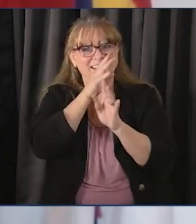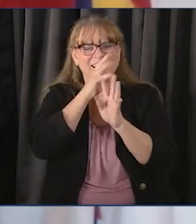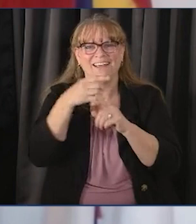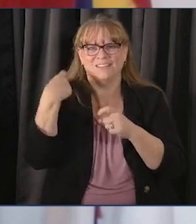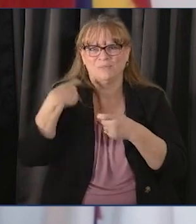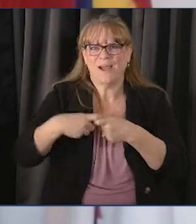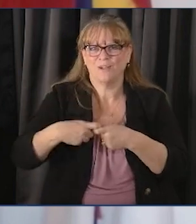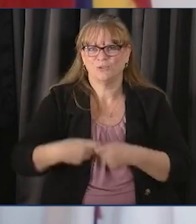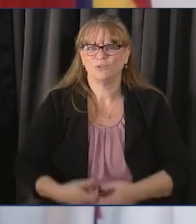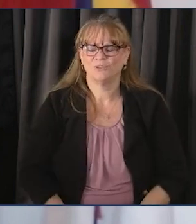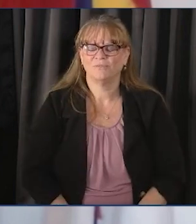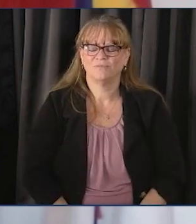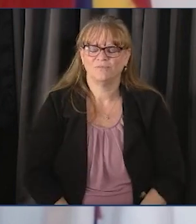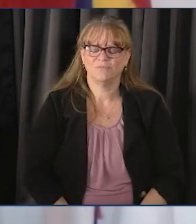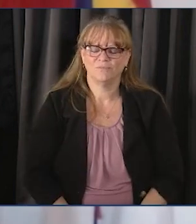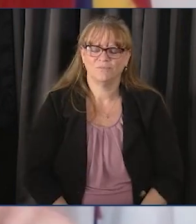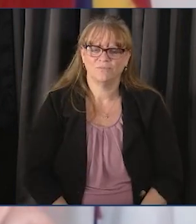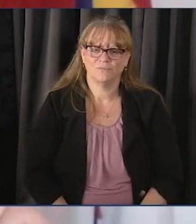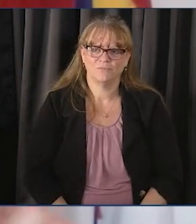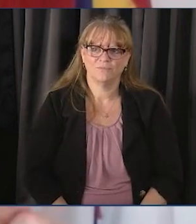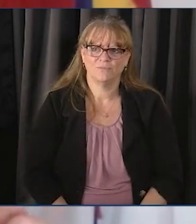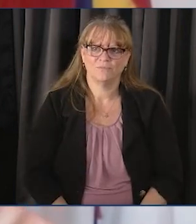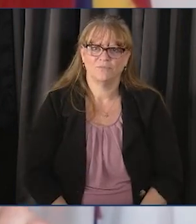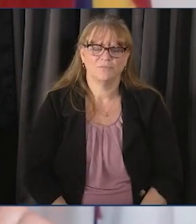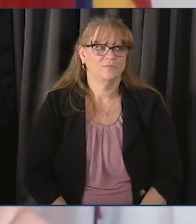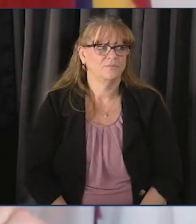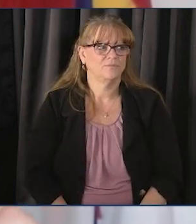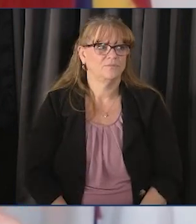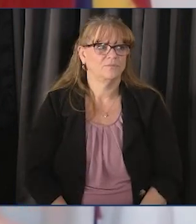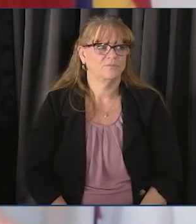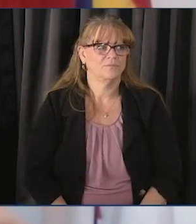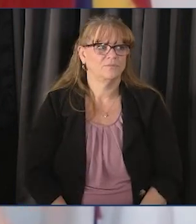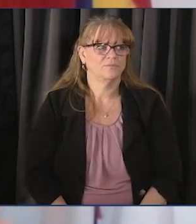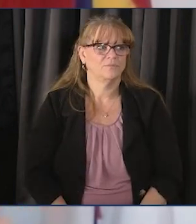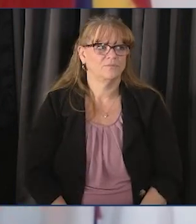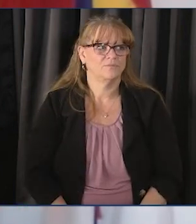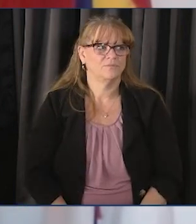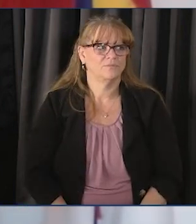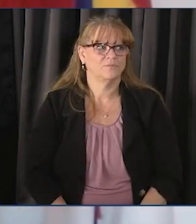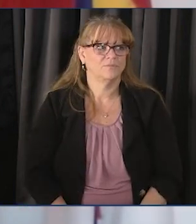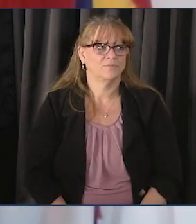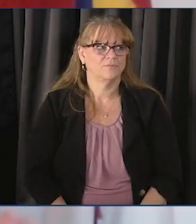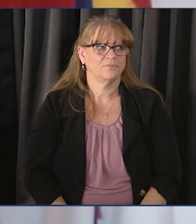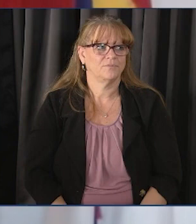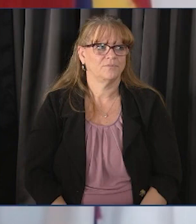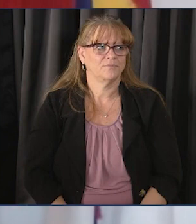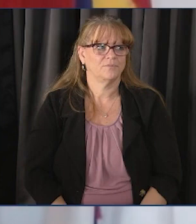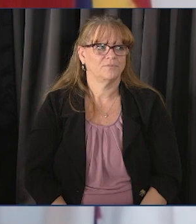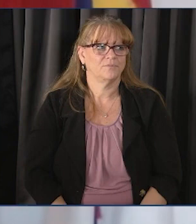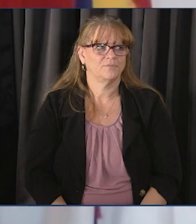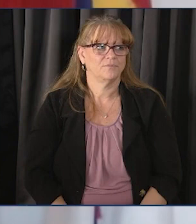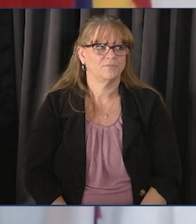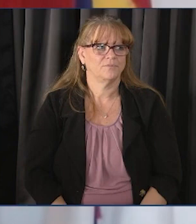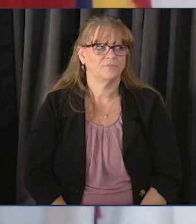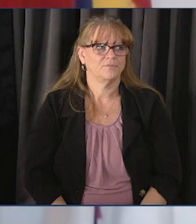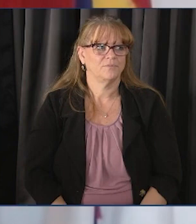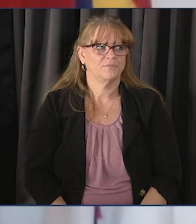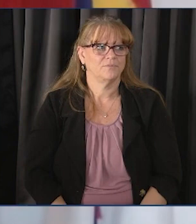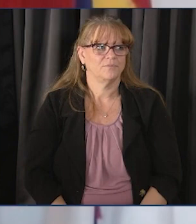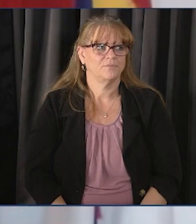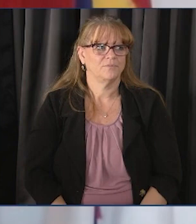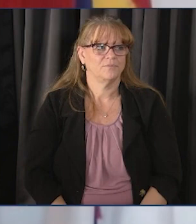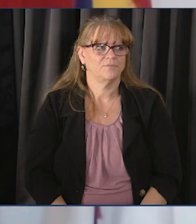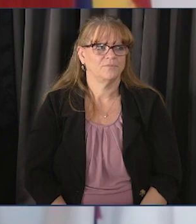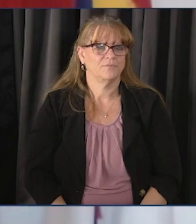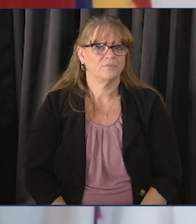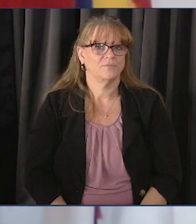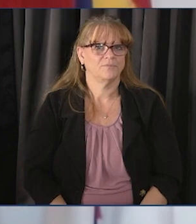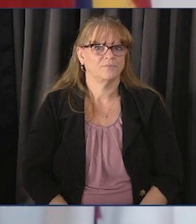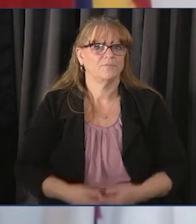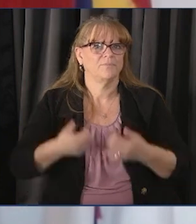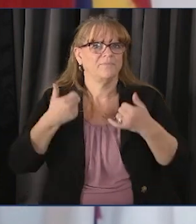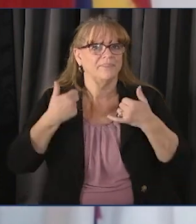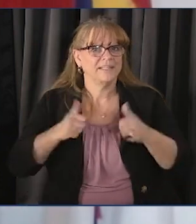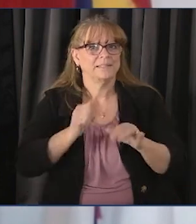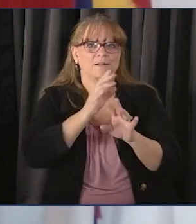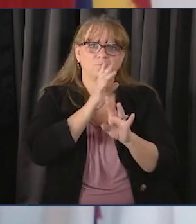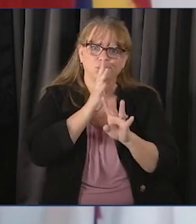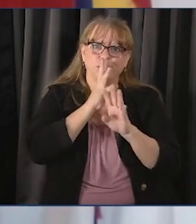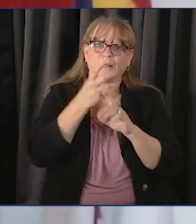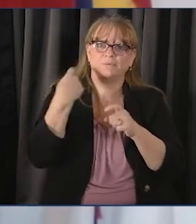Gov bacuna providores e algunos de pharmacie en espanol tambien tambien todos los centros